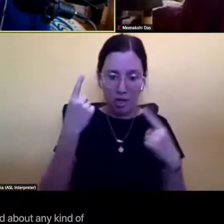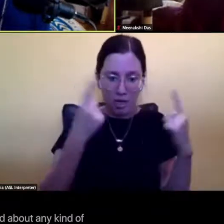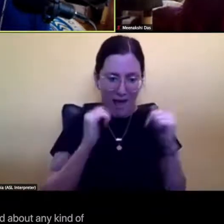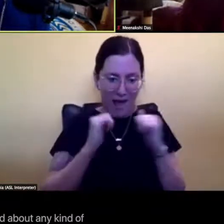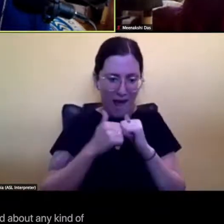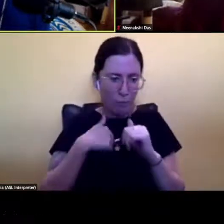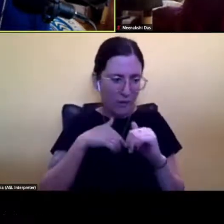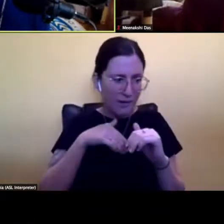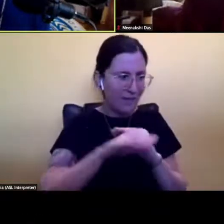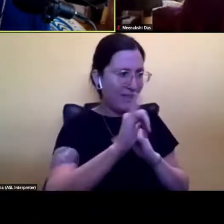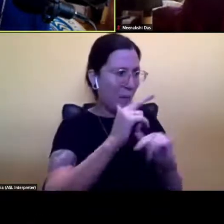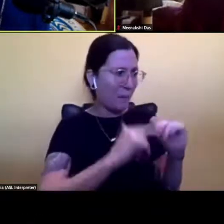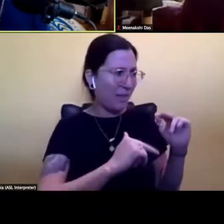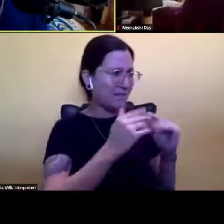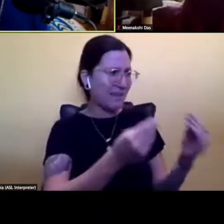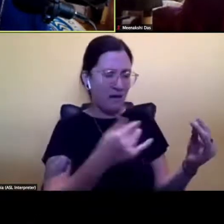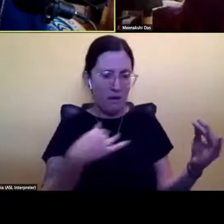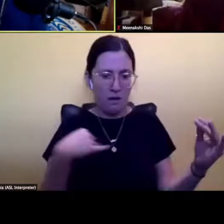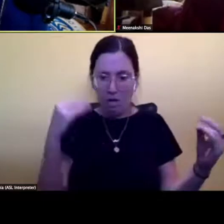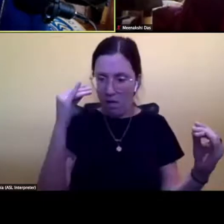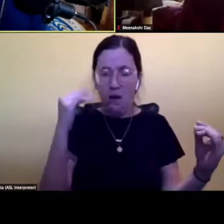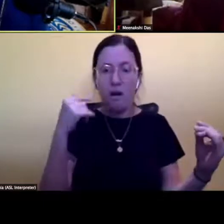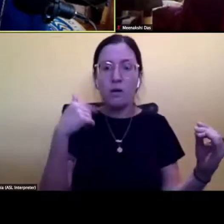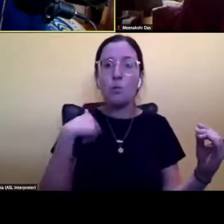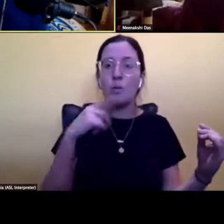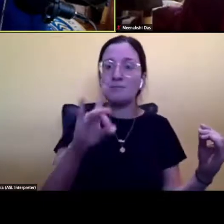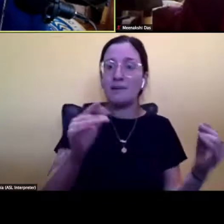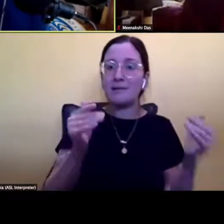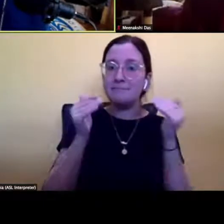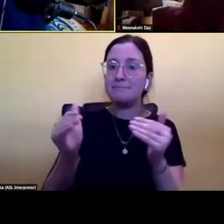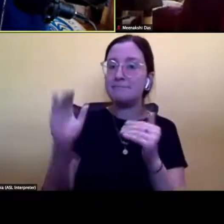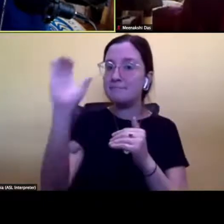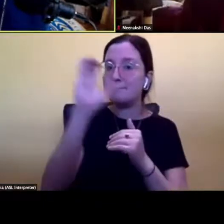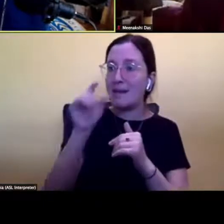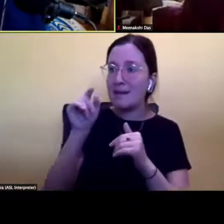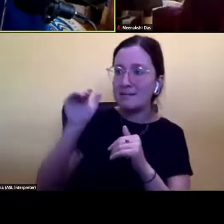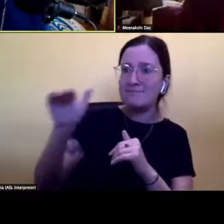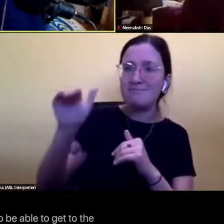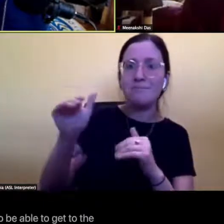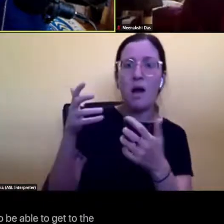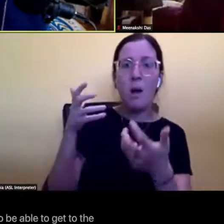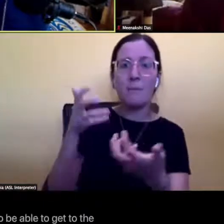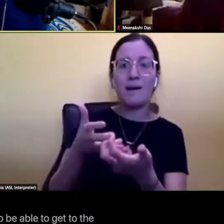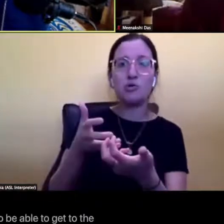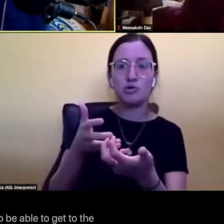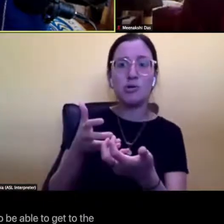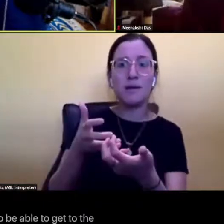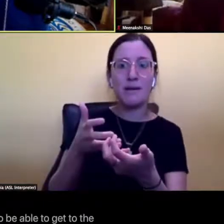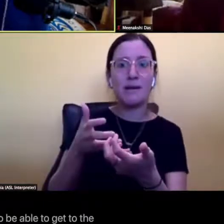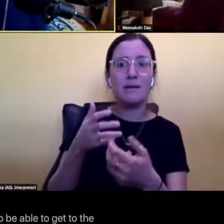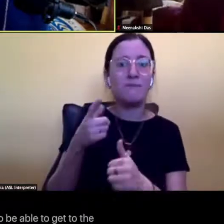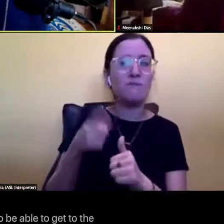I actually ended up seeking out accommodations first because I literally could not get in the